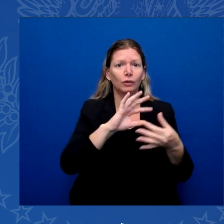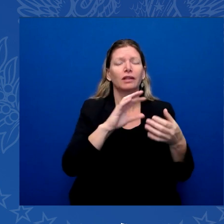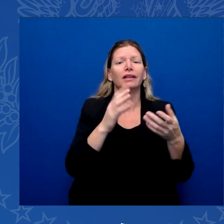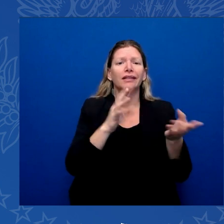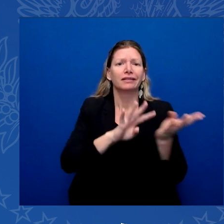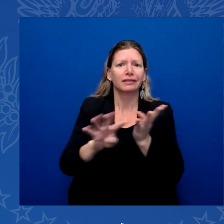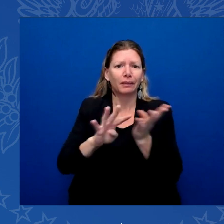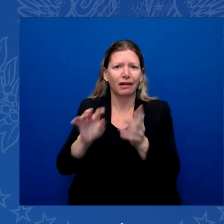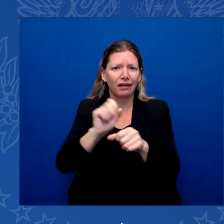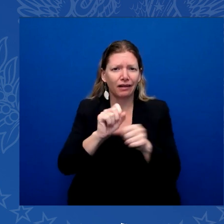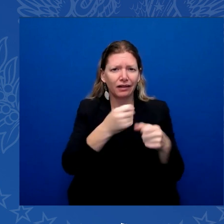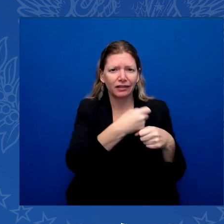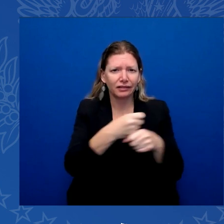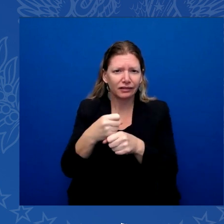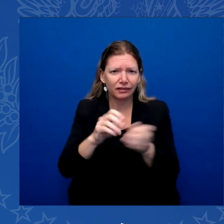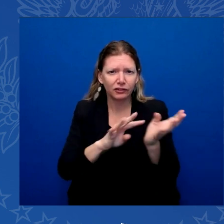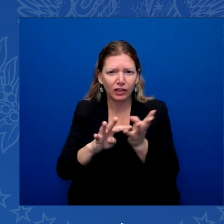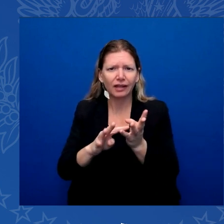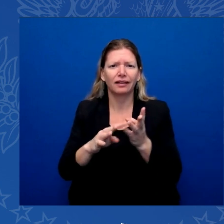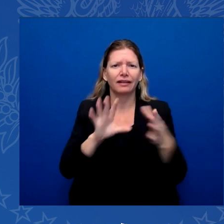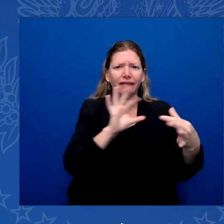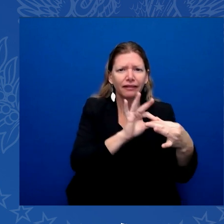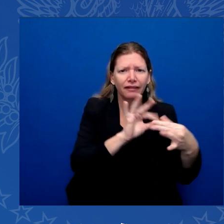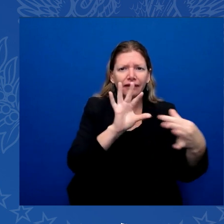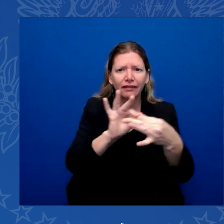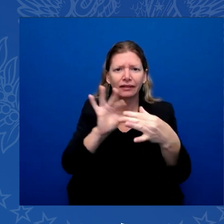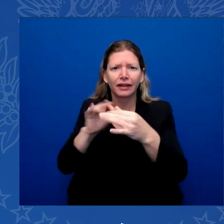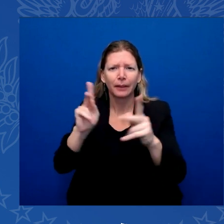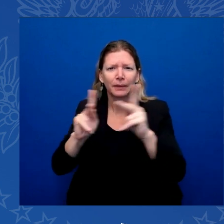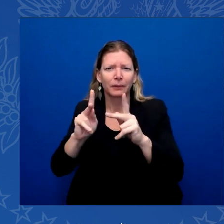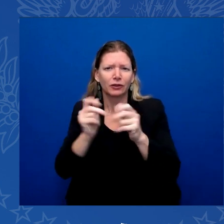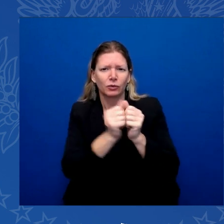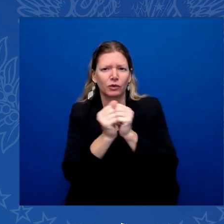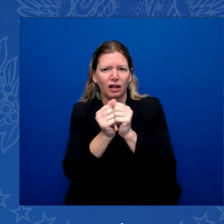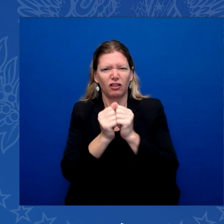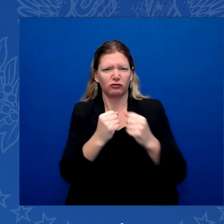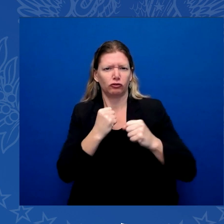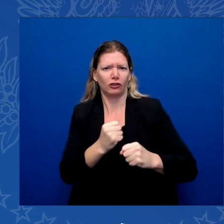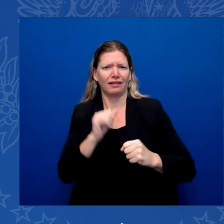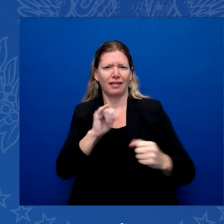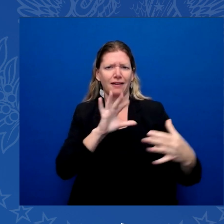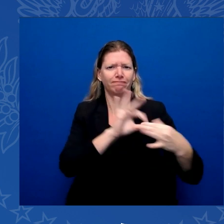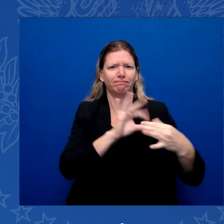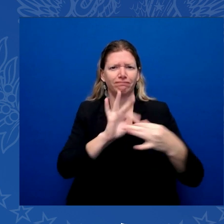We also intend to work on building industrial value chains in the whole of Bay of Bengal